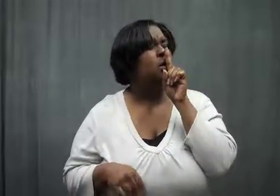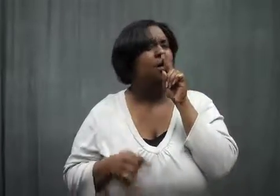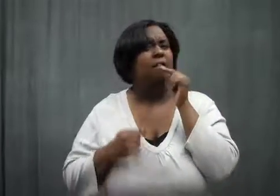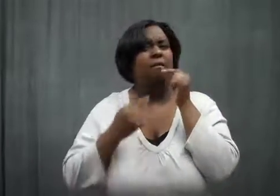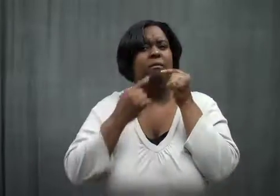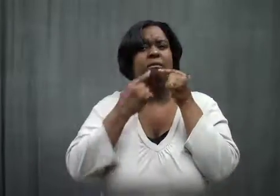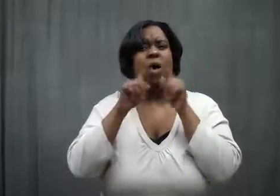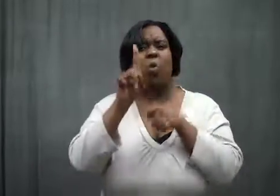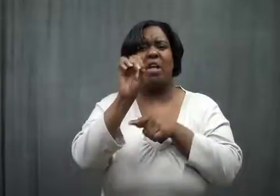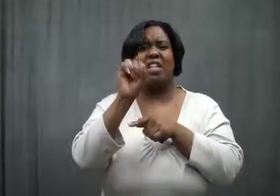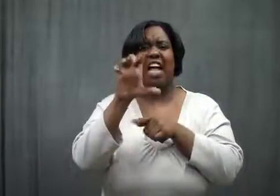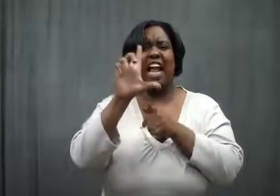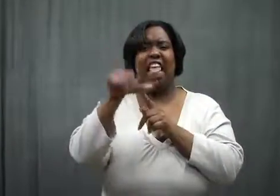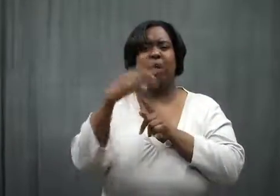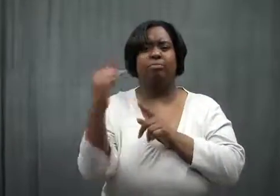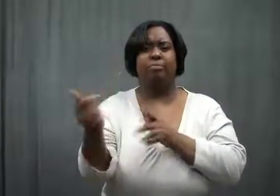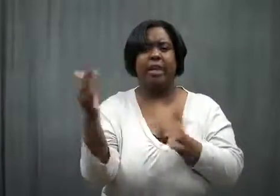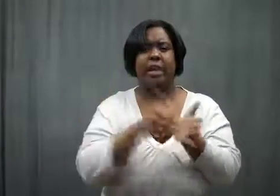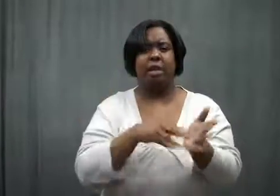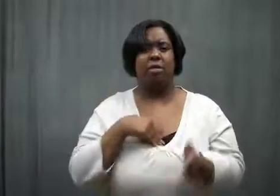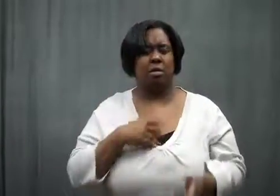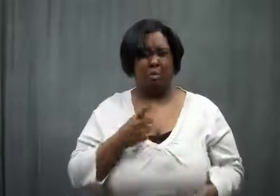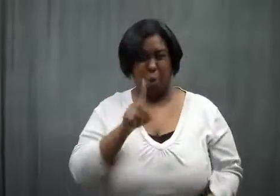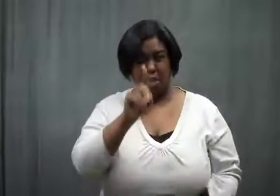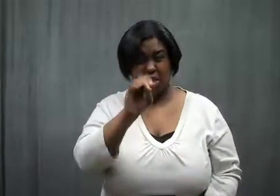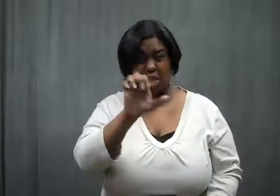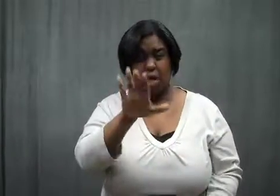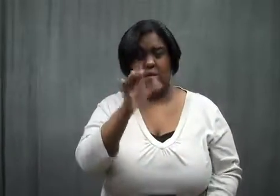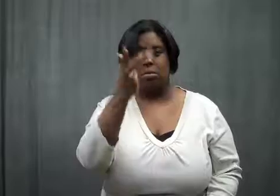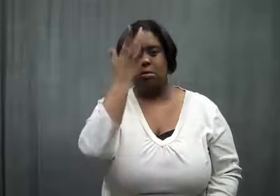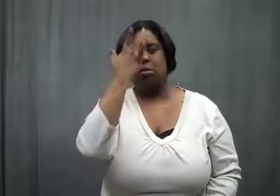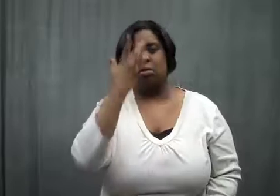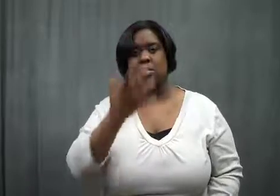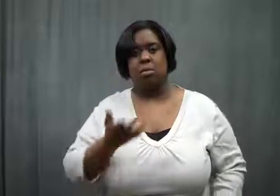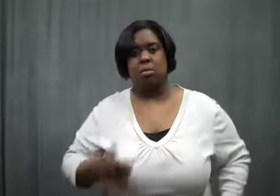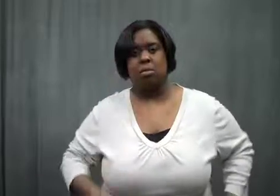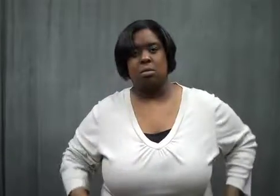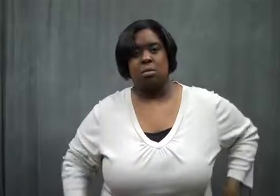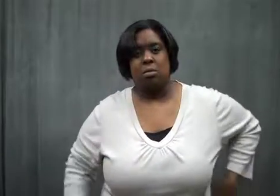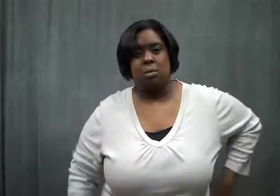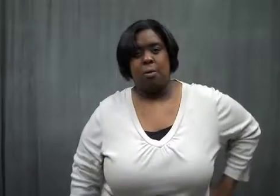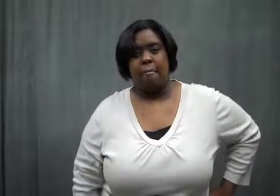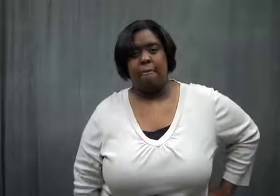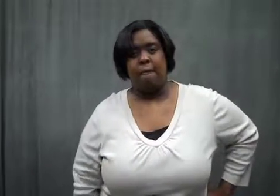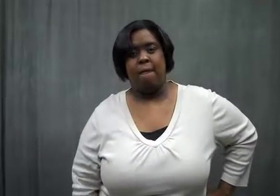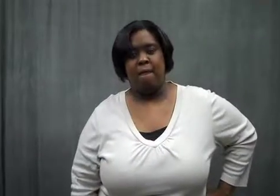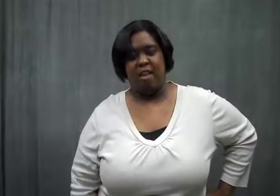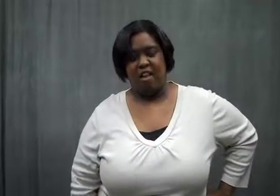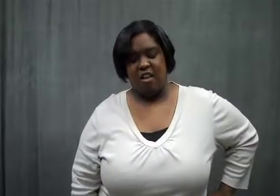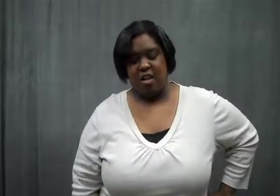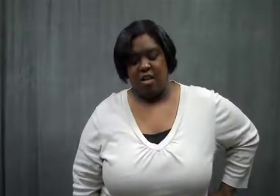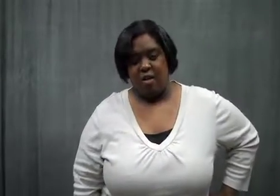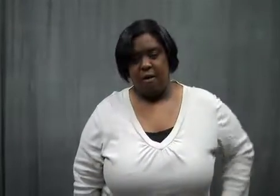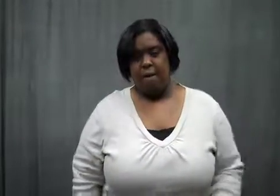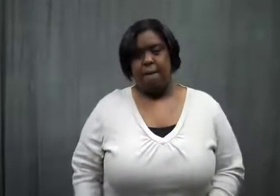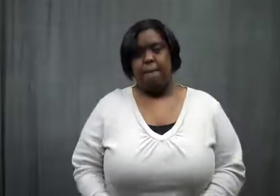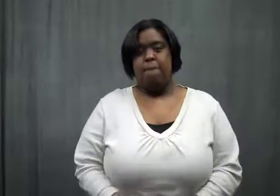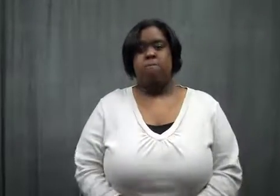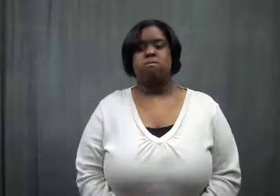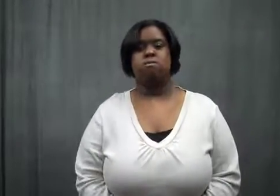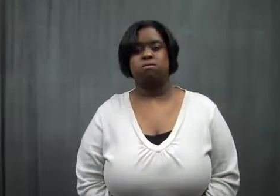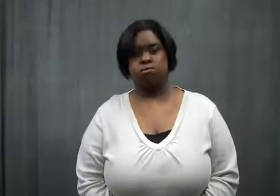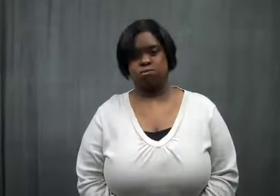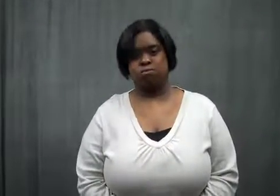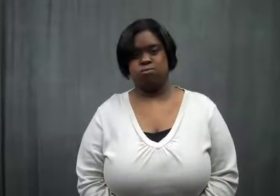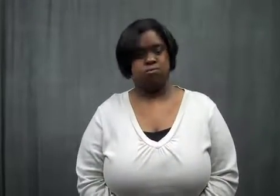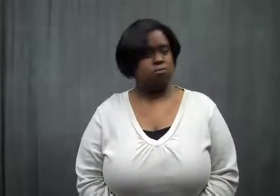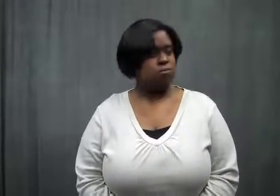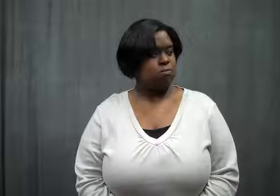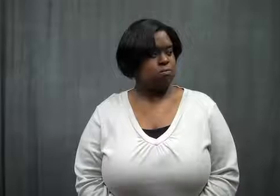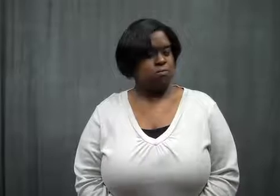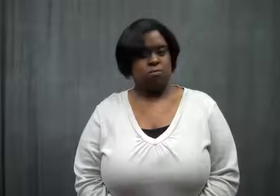A second later they were at it again. Only a second later?